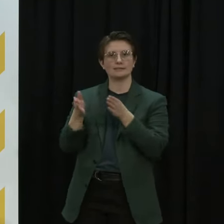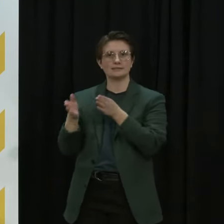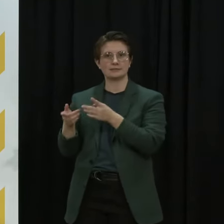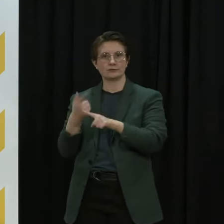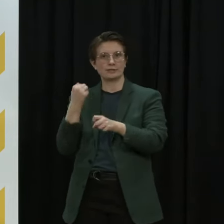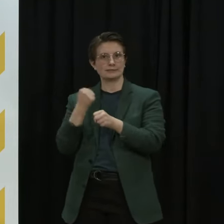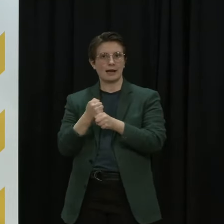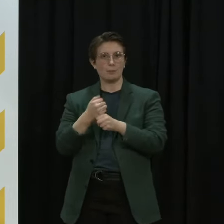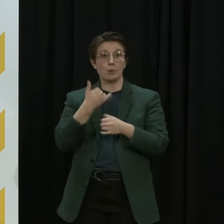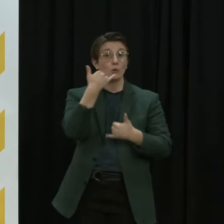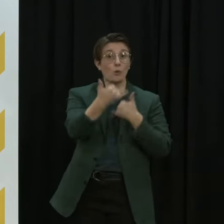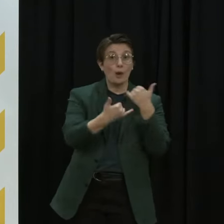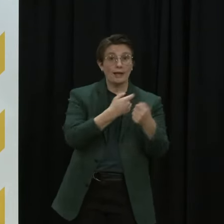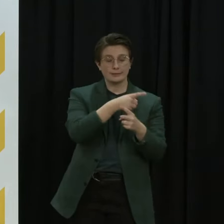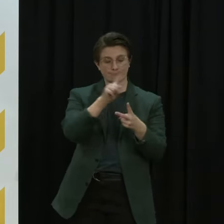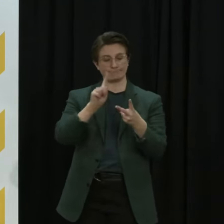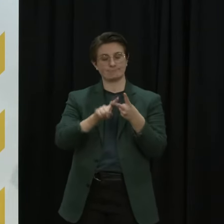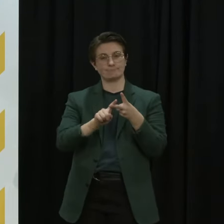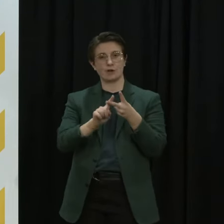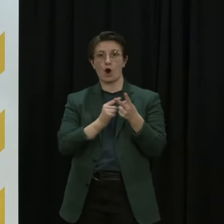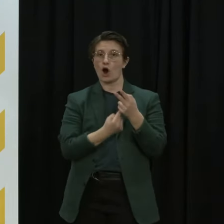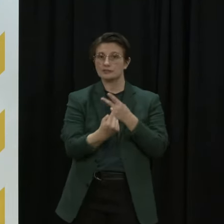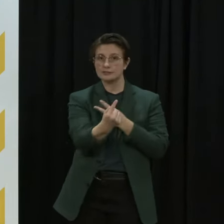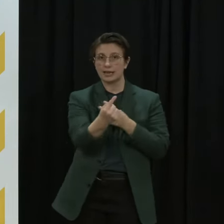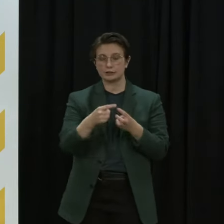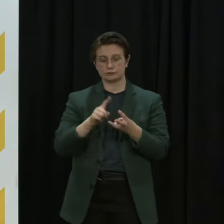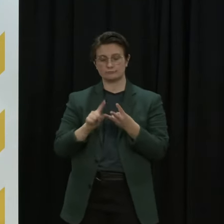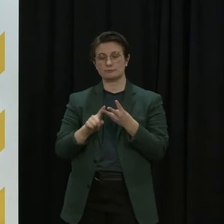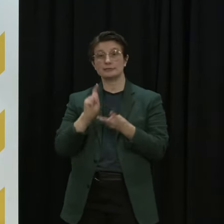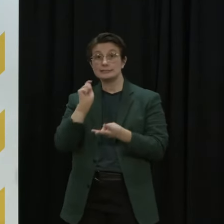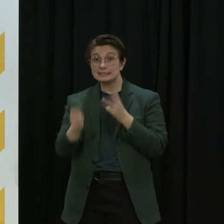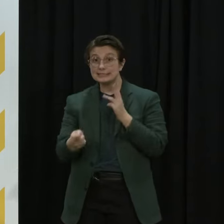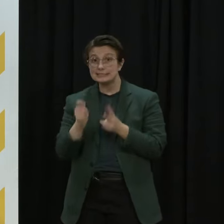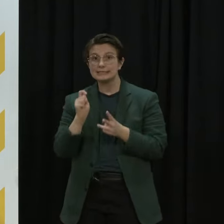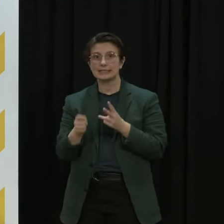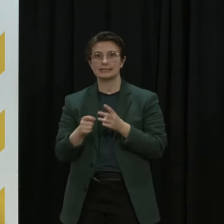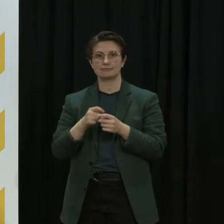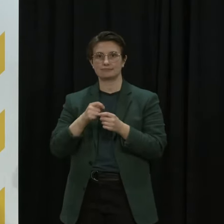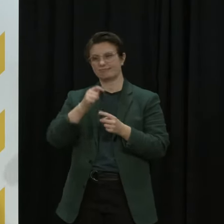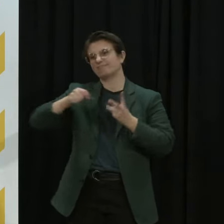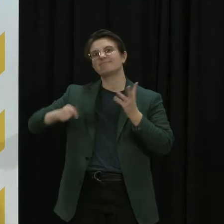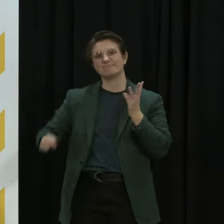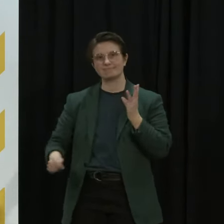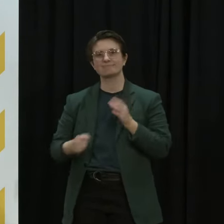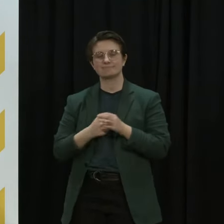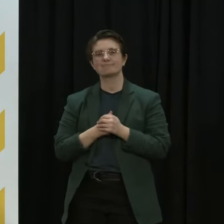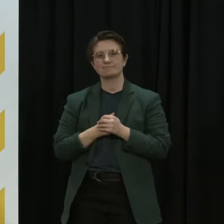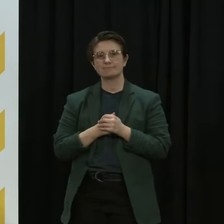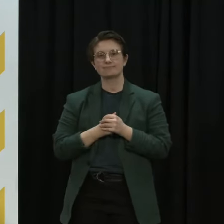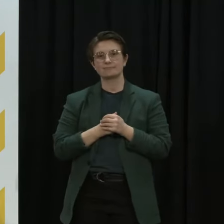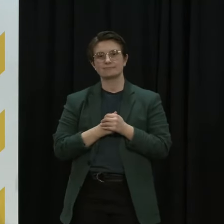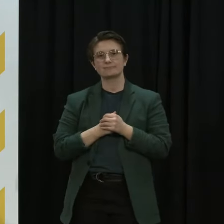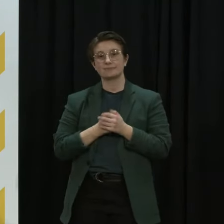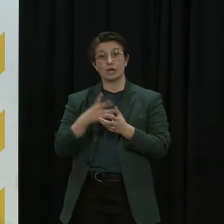to use all of our tools,